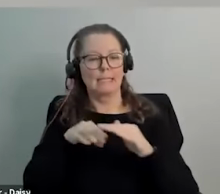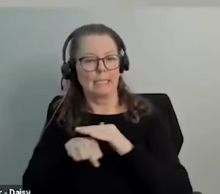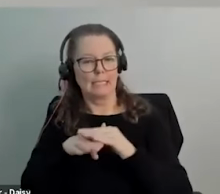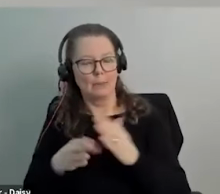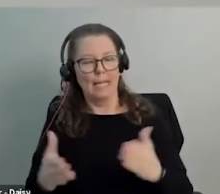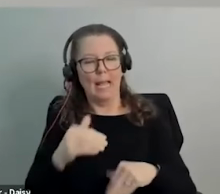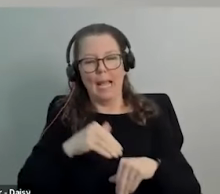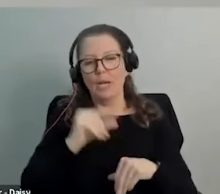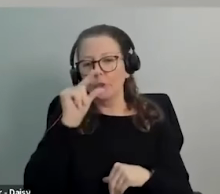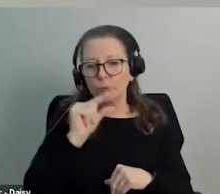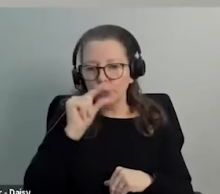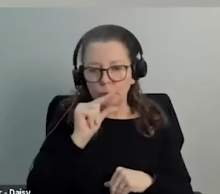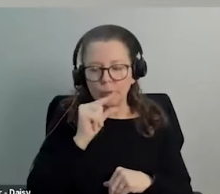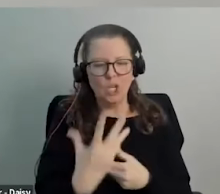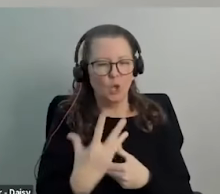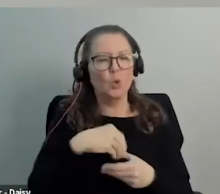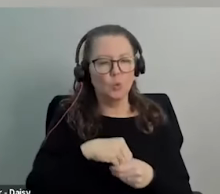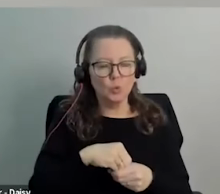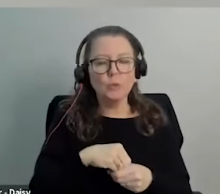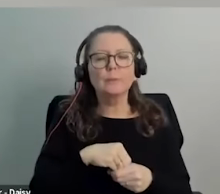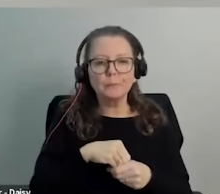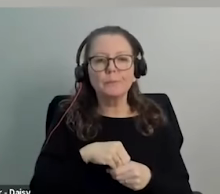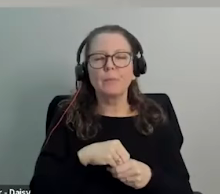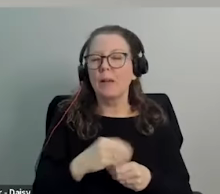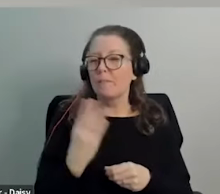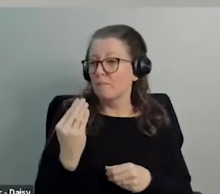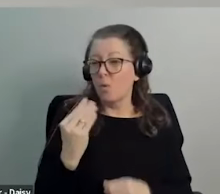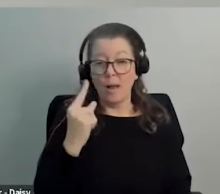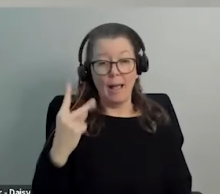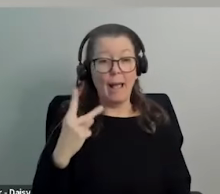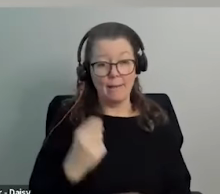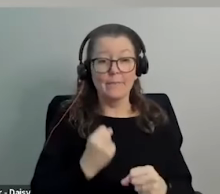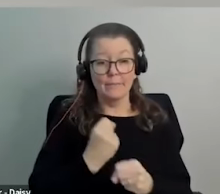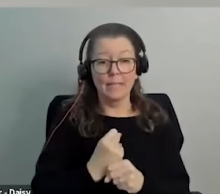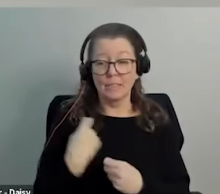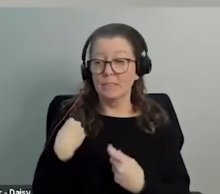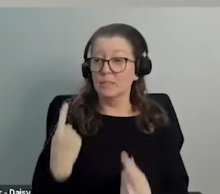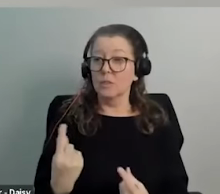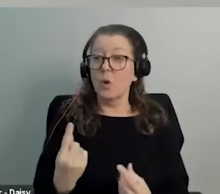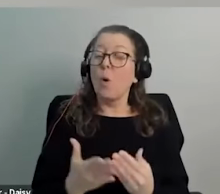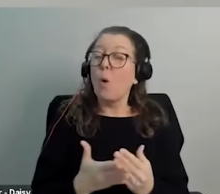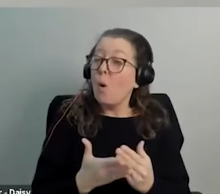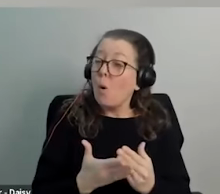and I've been at Google for 14 and a half years now, and spent the last almost 11 years fully